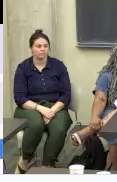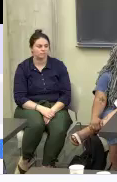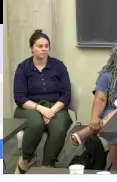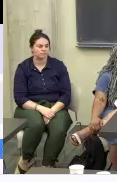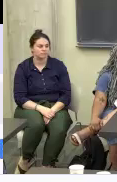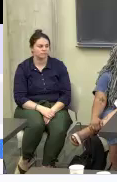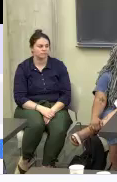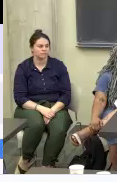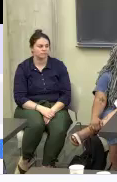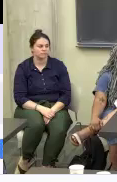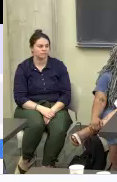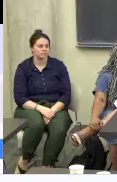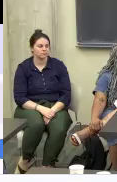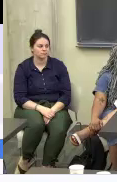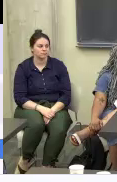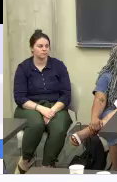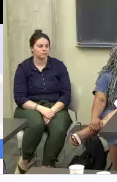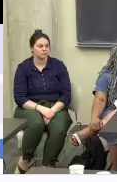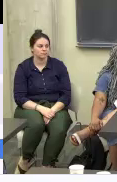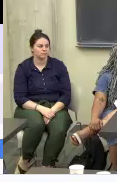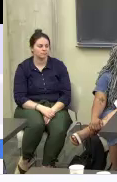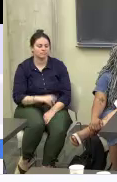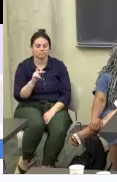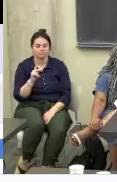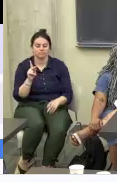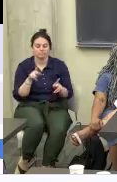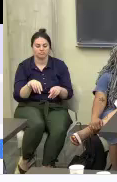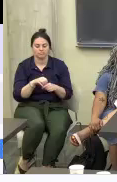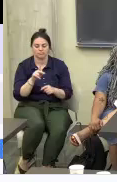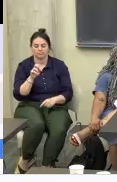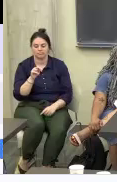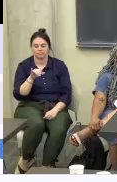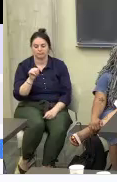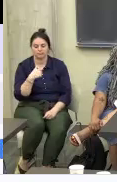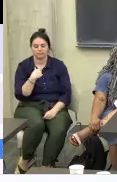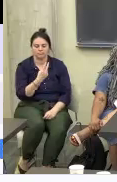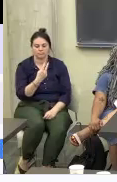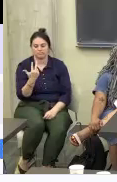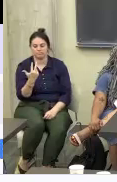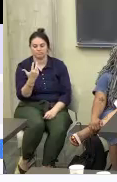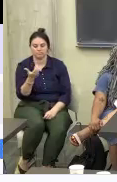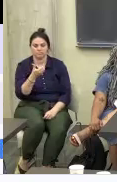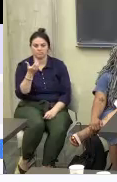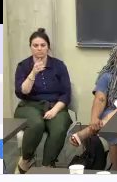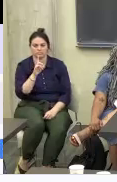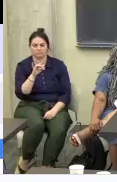to have two or three devices, mobile devices. To do what they need to do on a day-to-day basis.